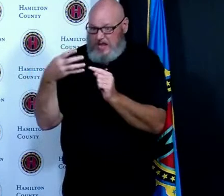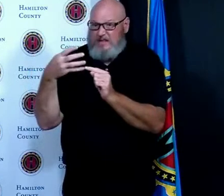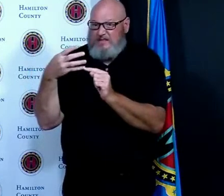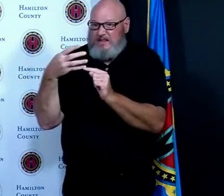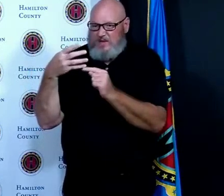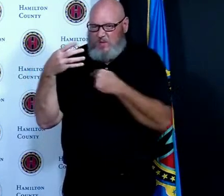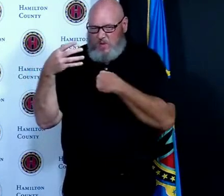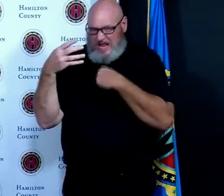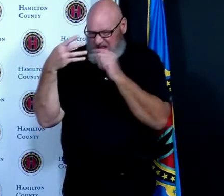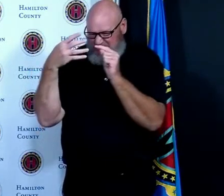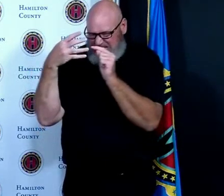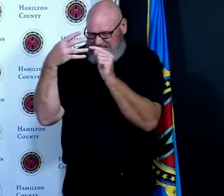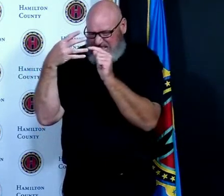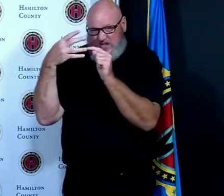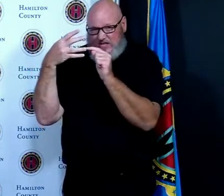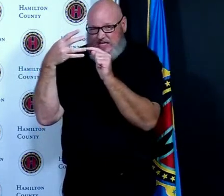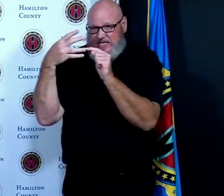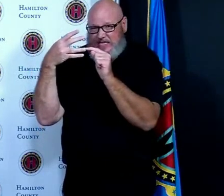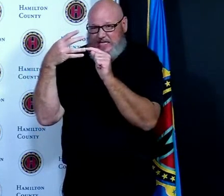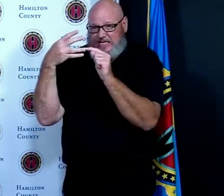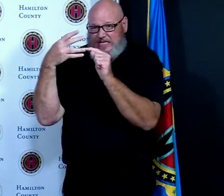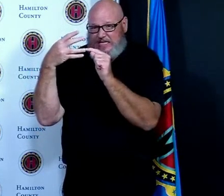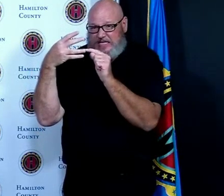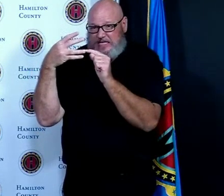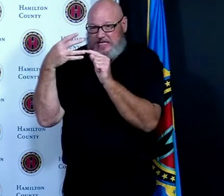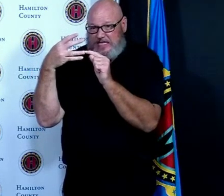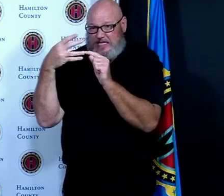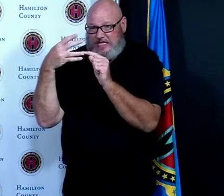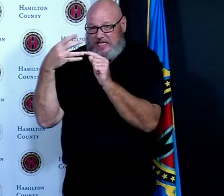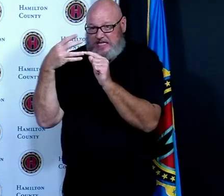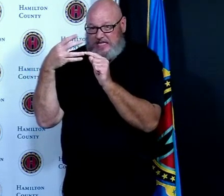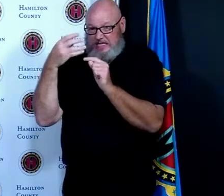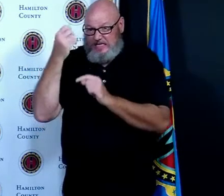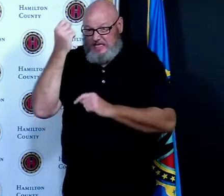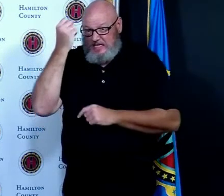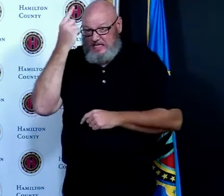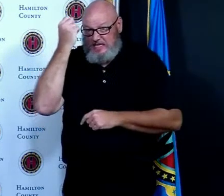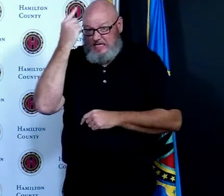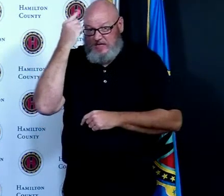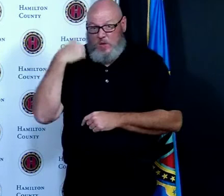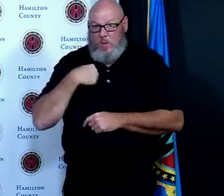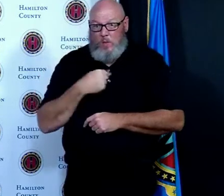some of us have had stars which are an indicator that we're moving into the purple range but that